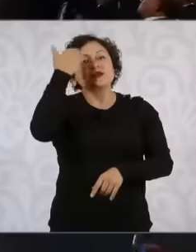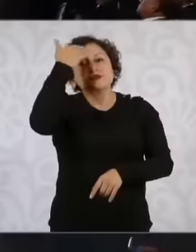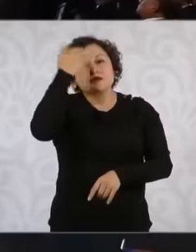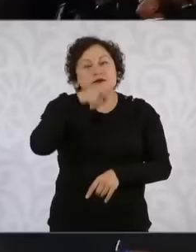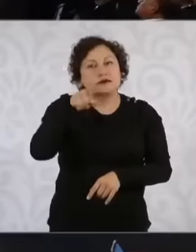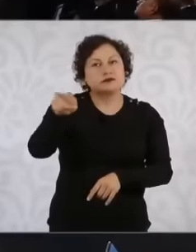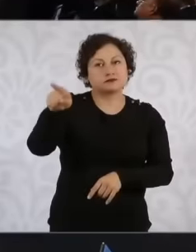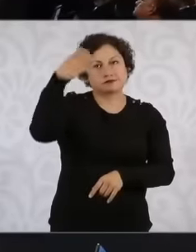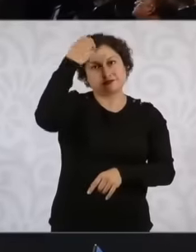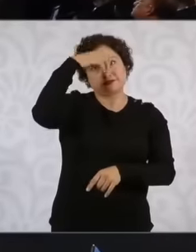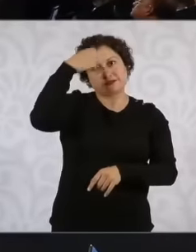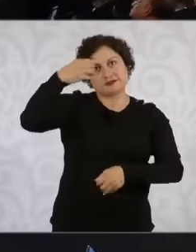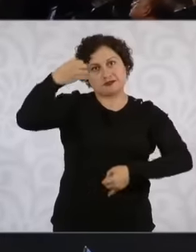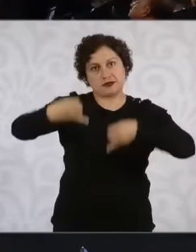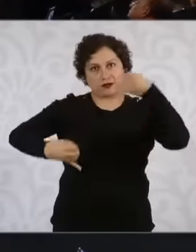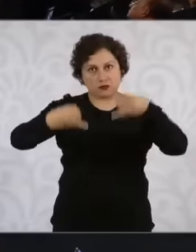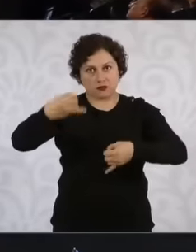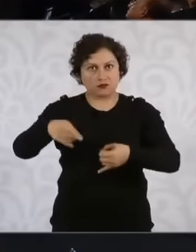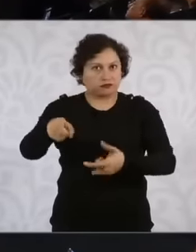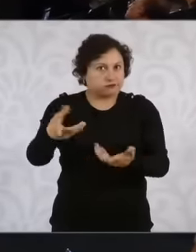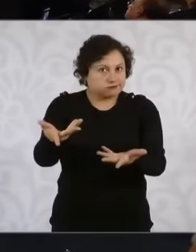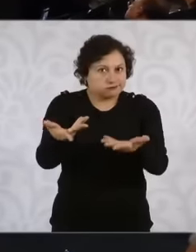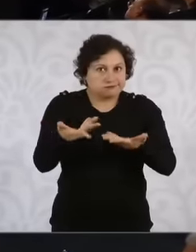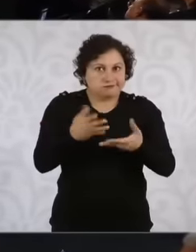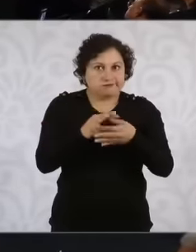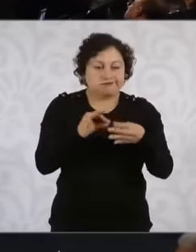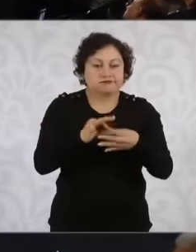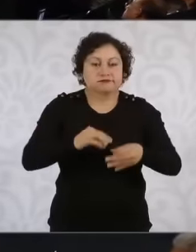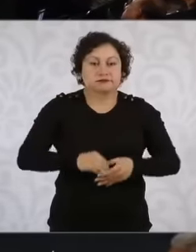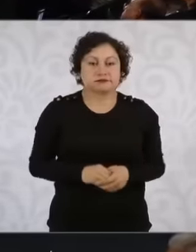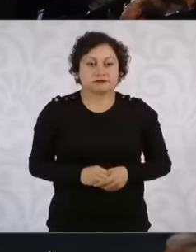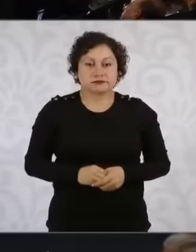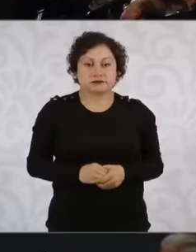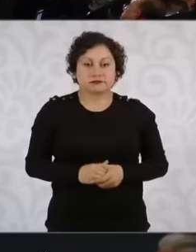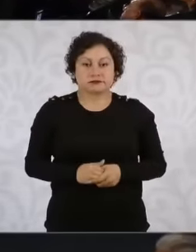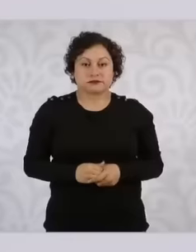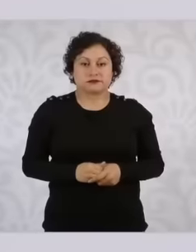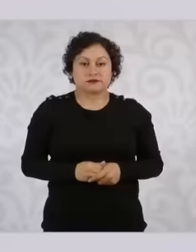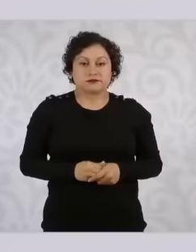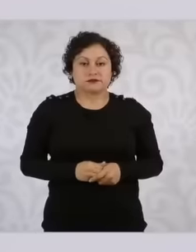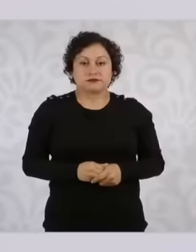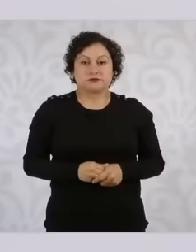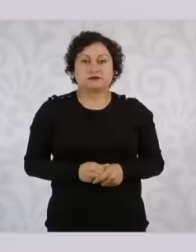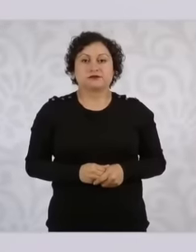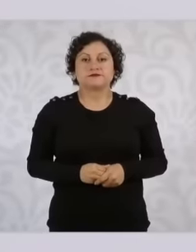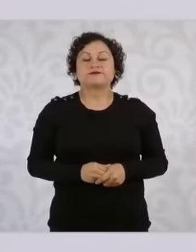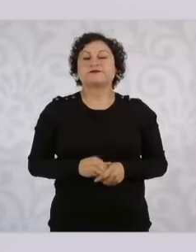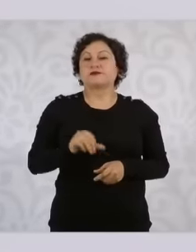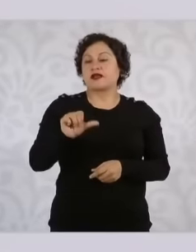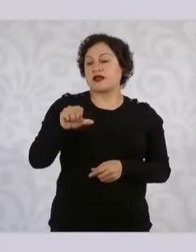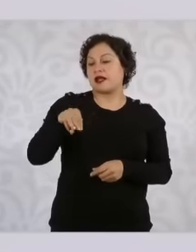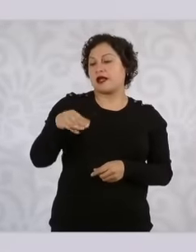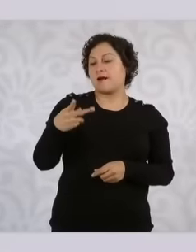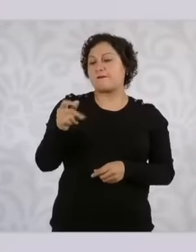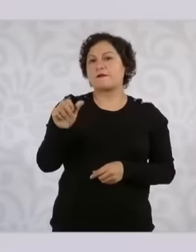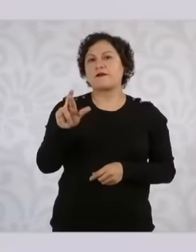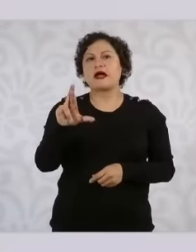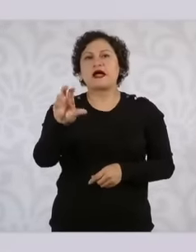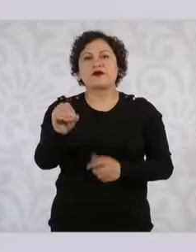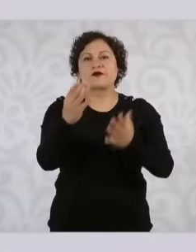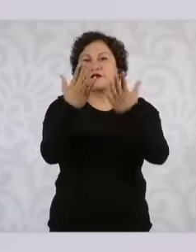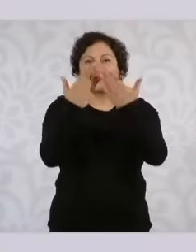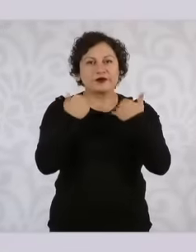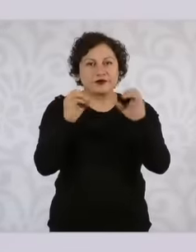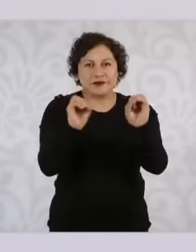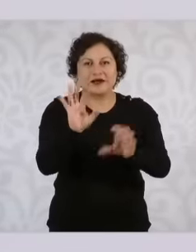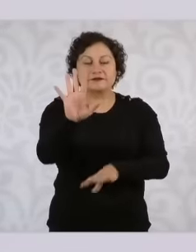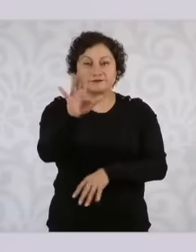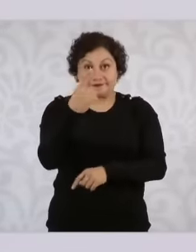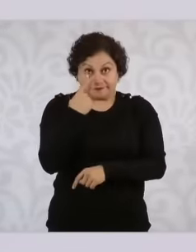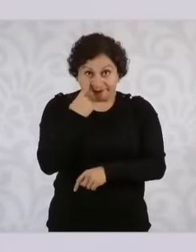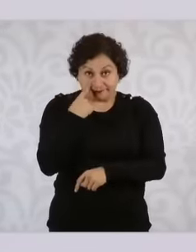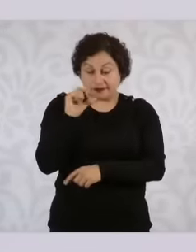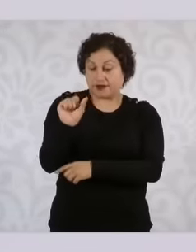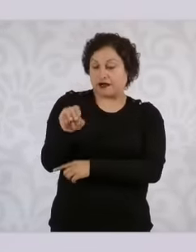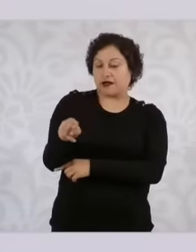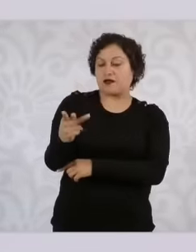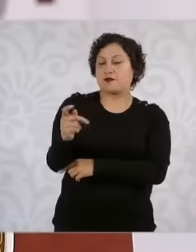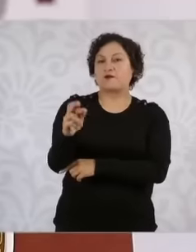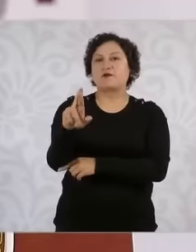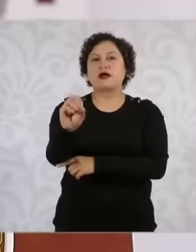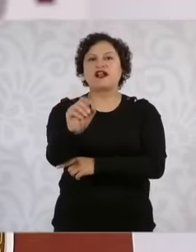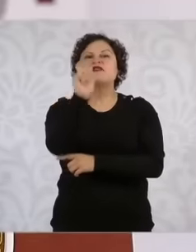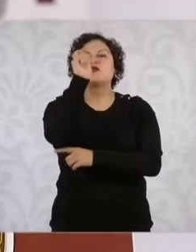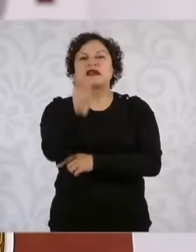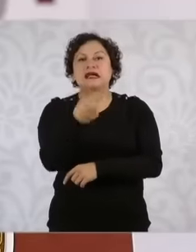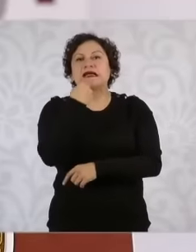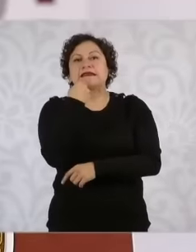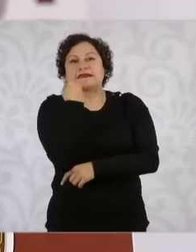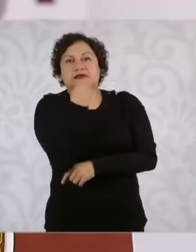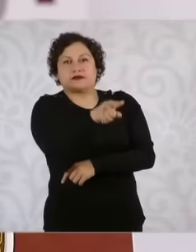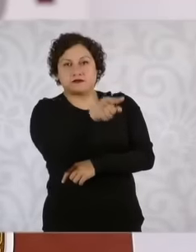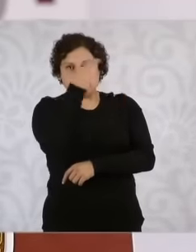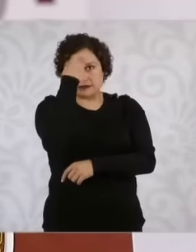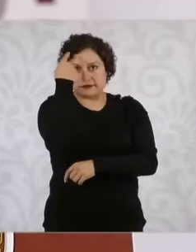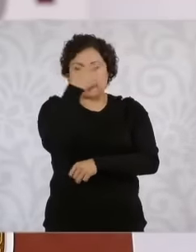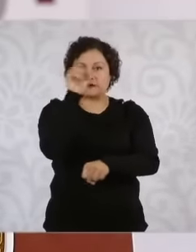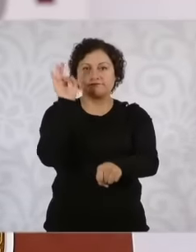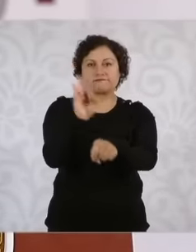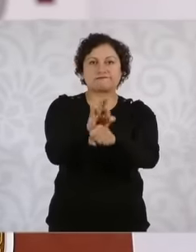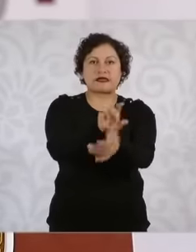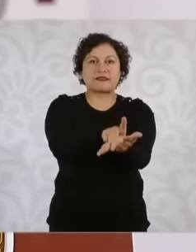issue is that there are no amparos, the amparos are first because to protect the rights of people or